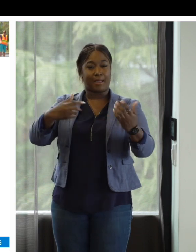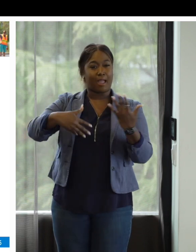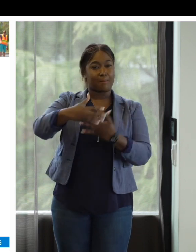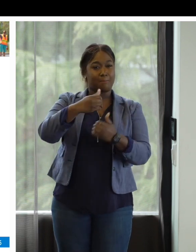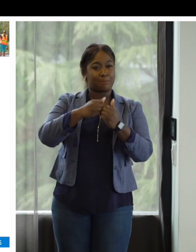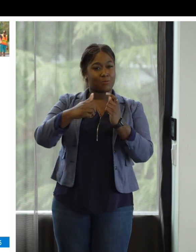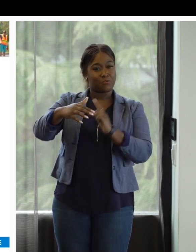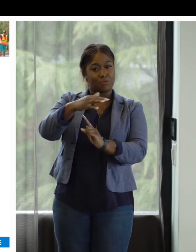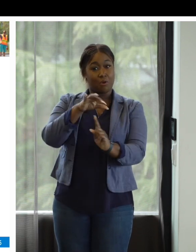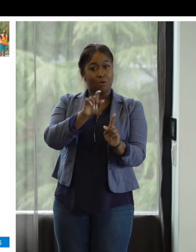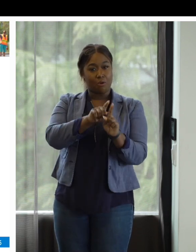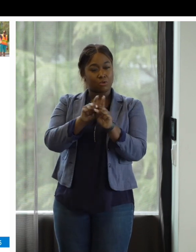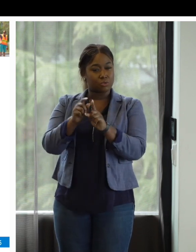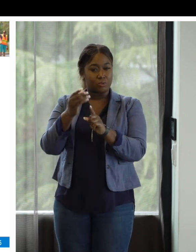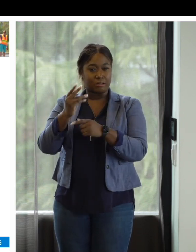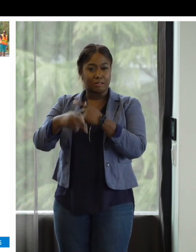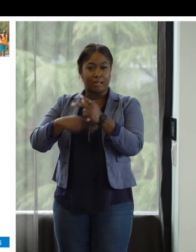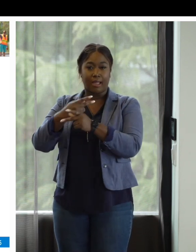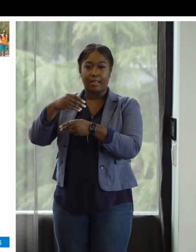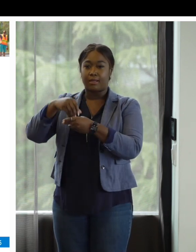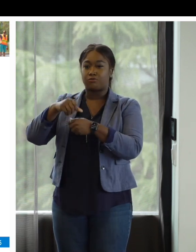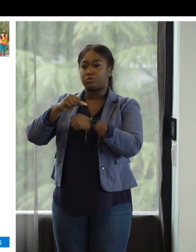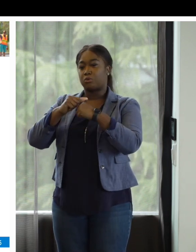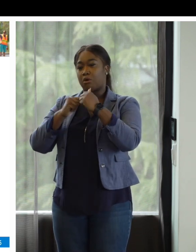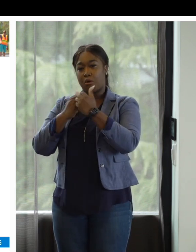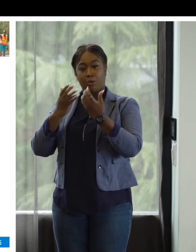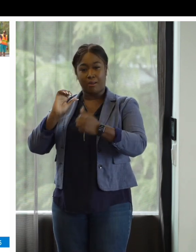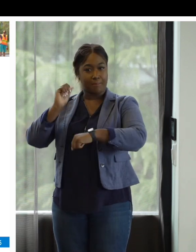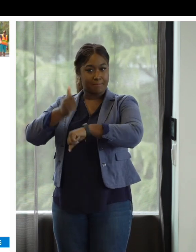infrastructure can be put in this place. One of the other